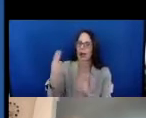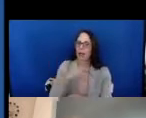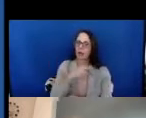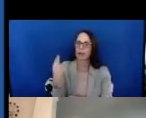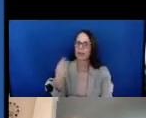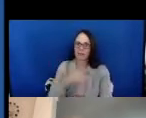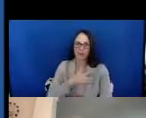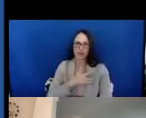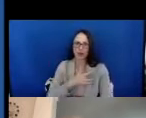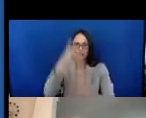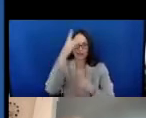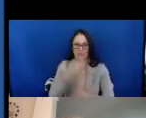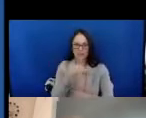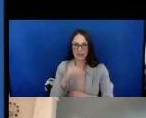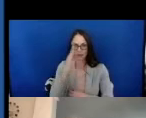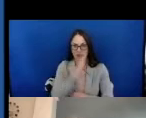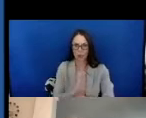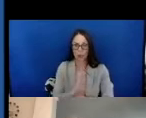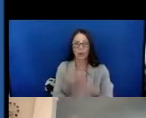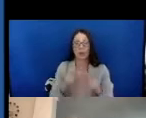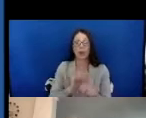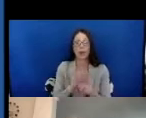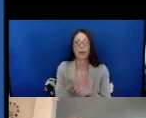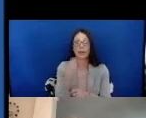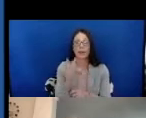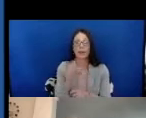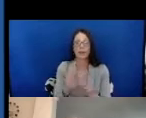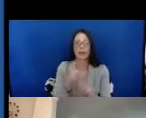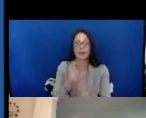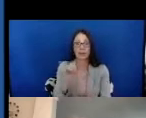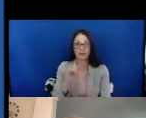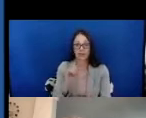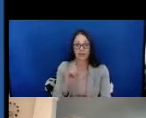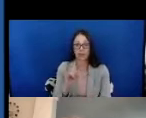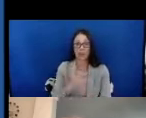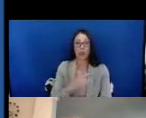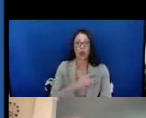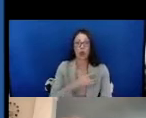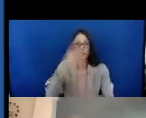15:58:13 In the case of coven 19 infection, heart disease and stroke or comorbidities.